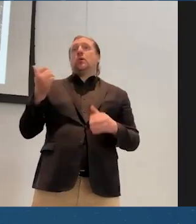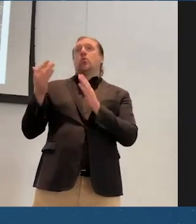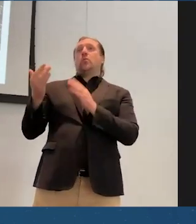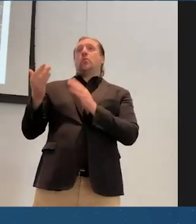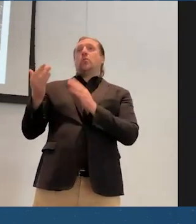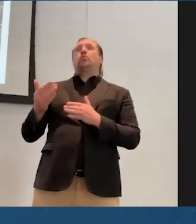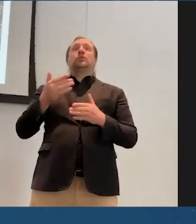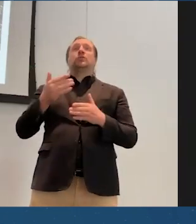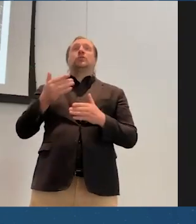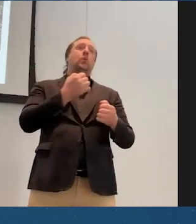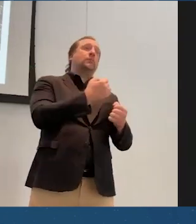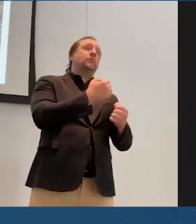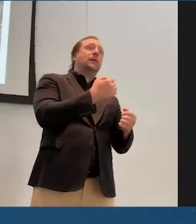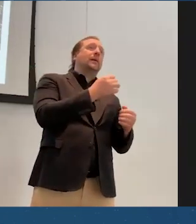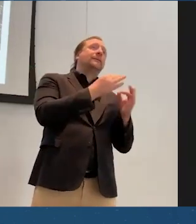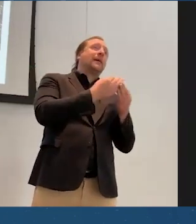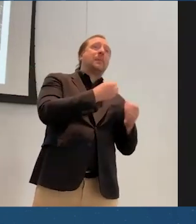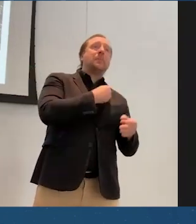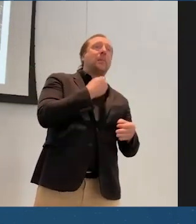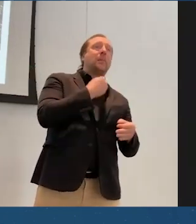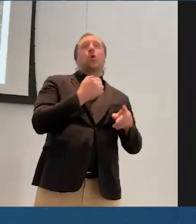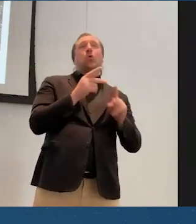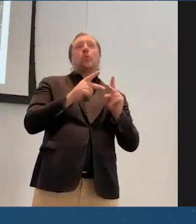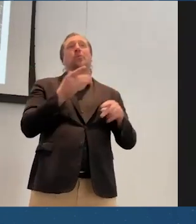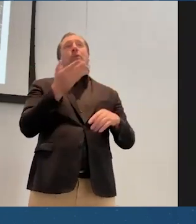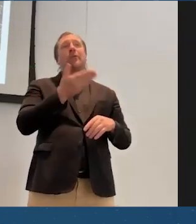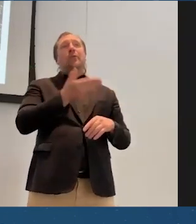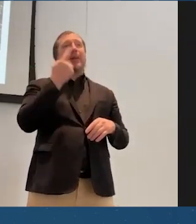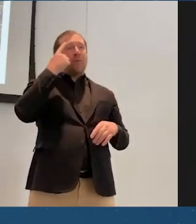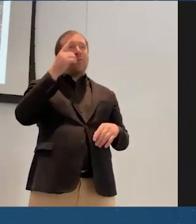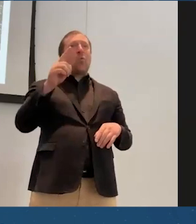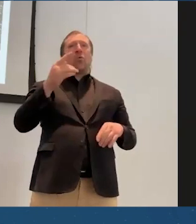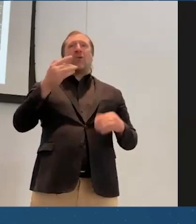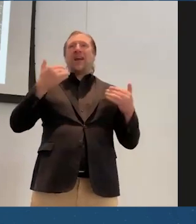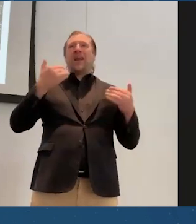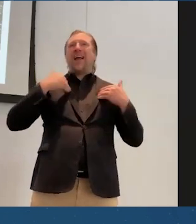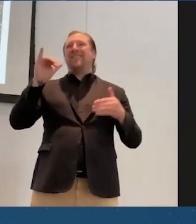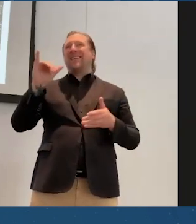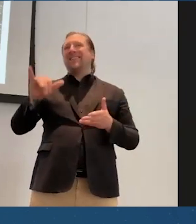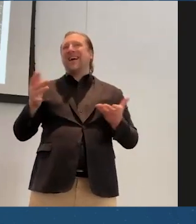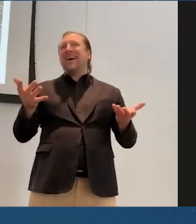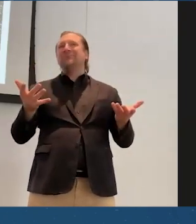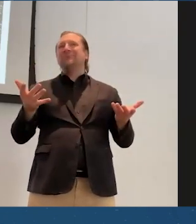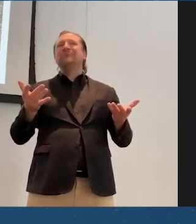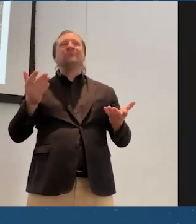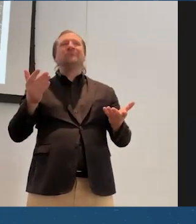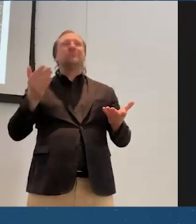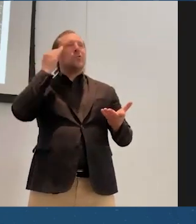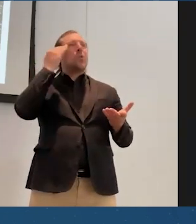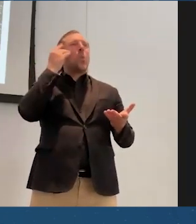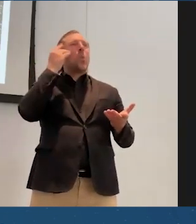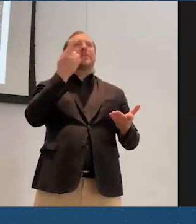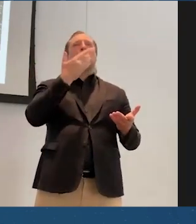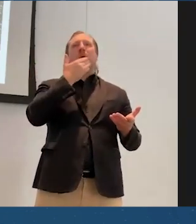one or other person they're there for, since sometimes having that-- knowing someone better, they can communicate